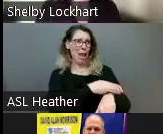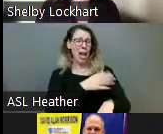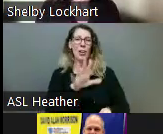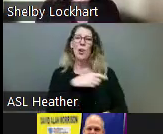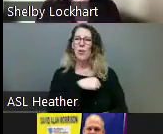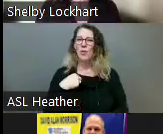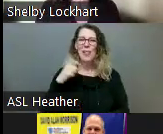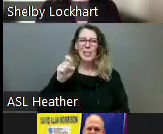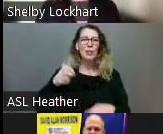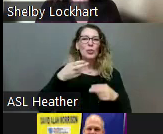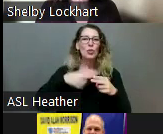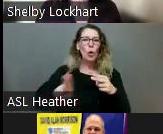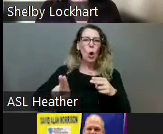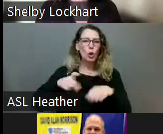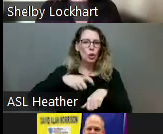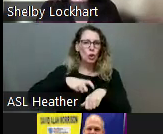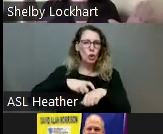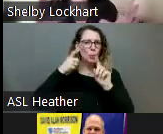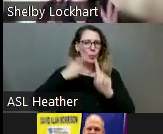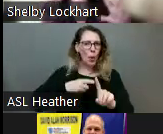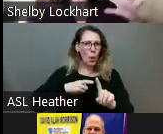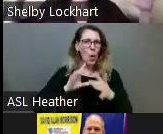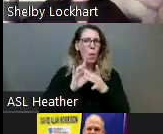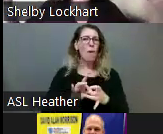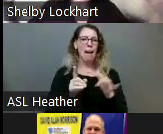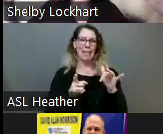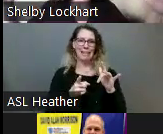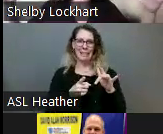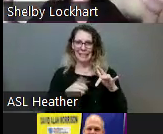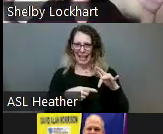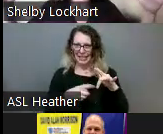term goals around attendance. A lot of times we make these big long year-long